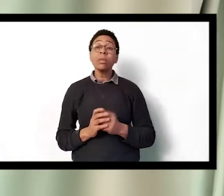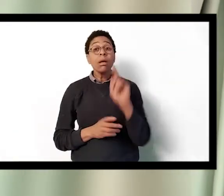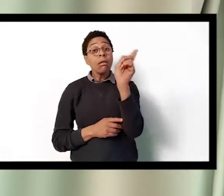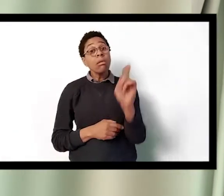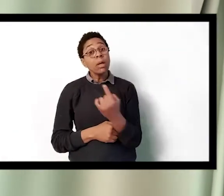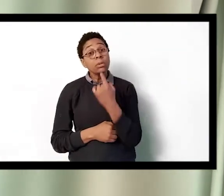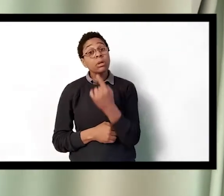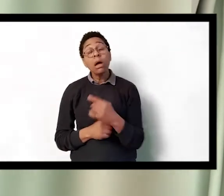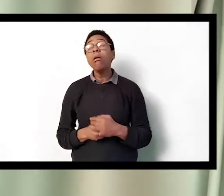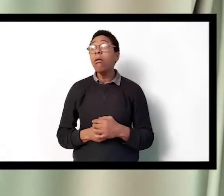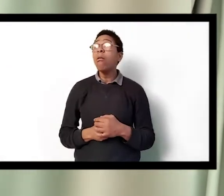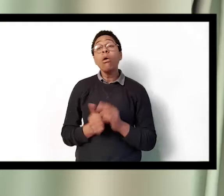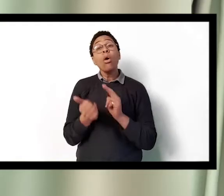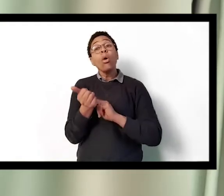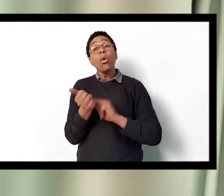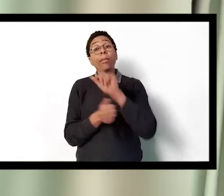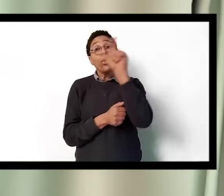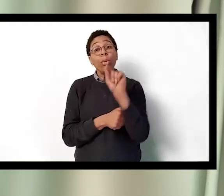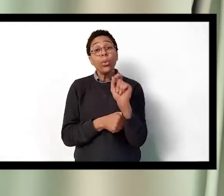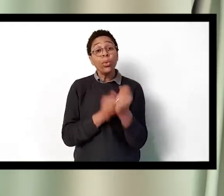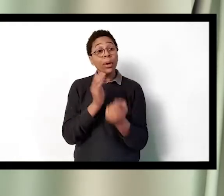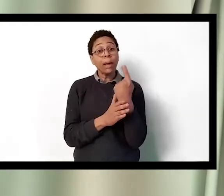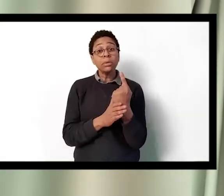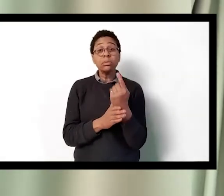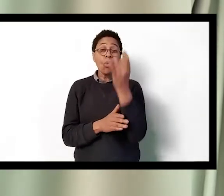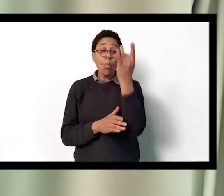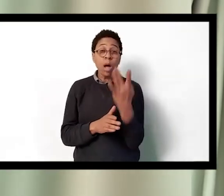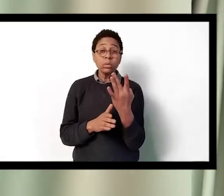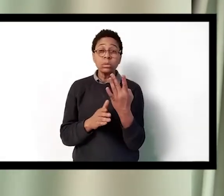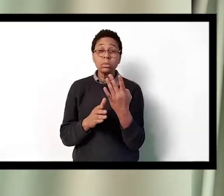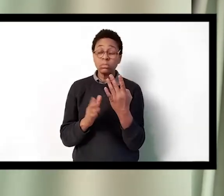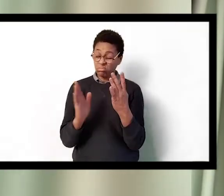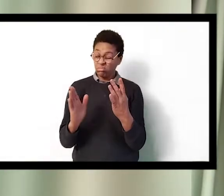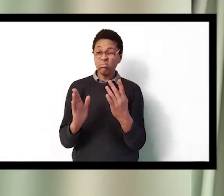They say that a blue moon happens every 150 years or so.